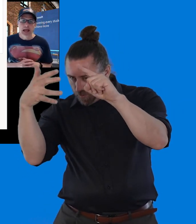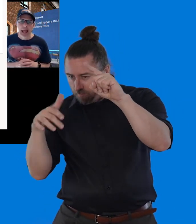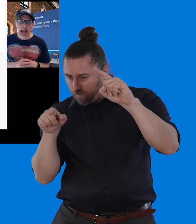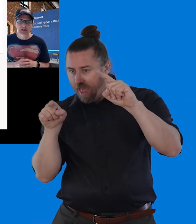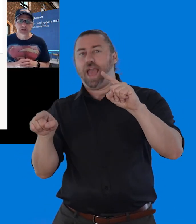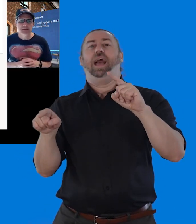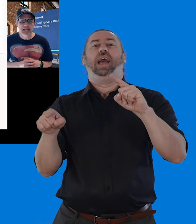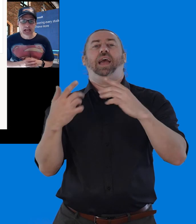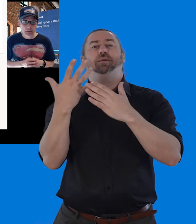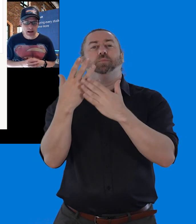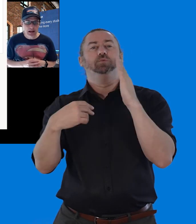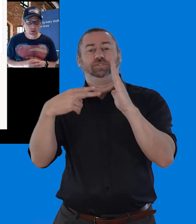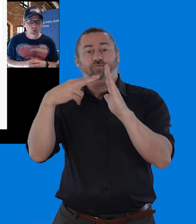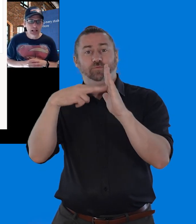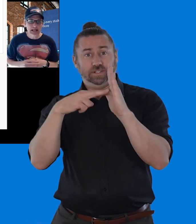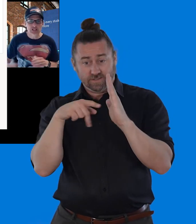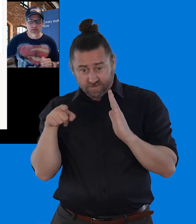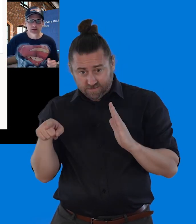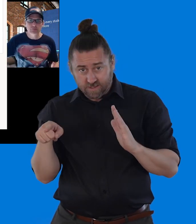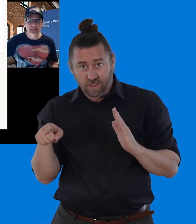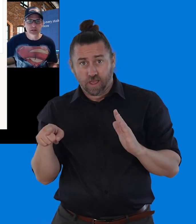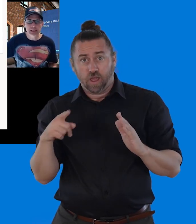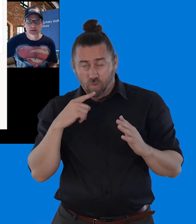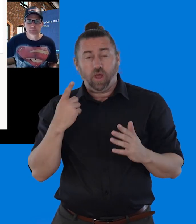And then the email will actually be read to me.